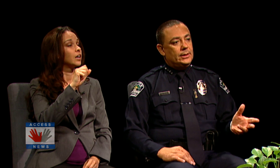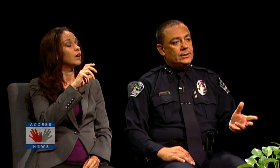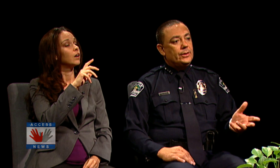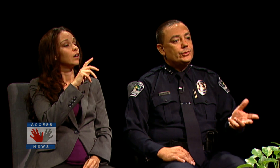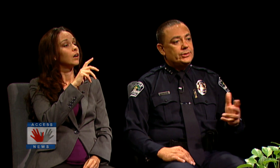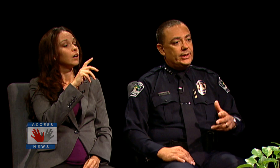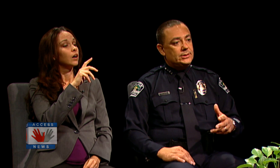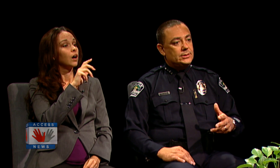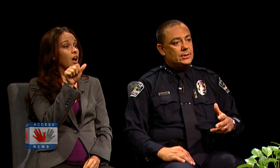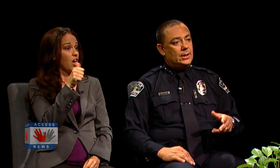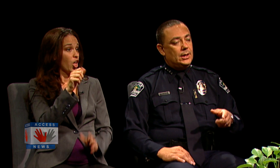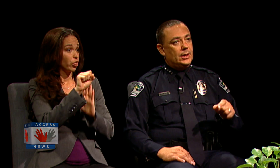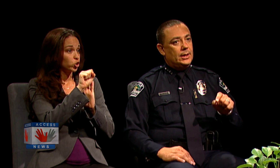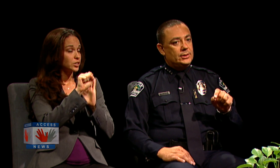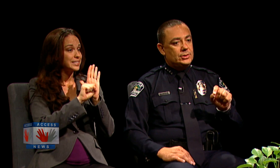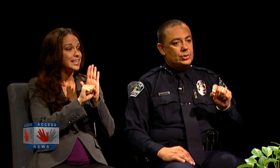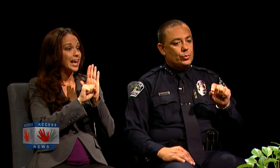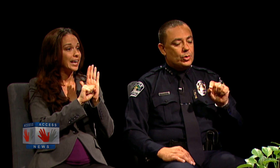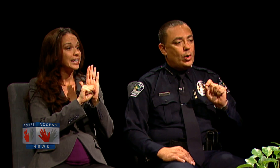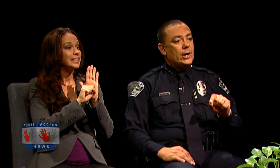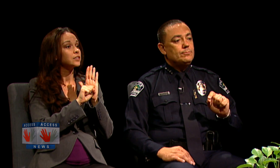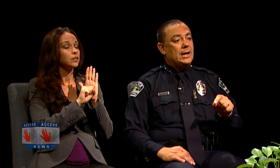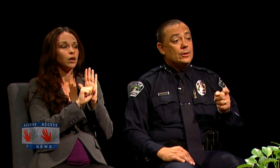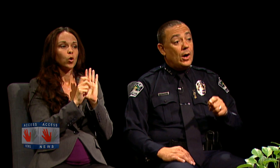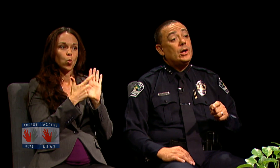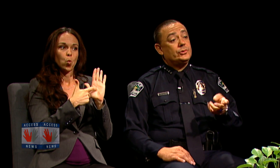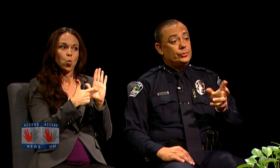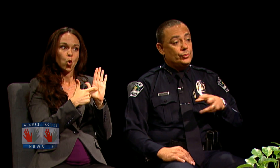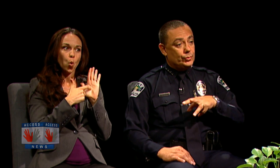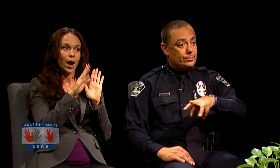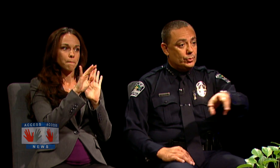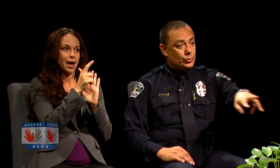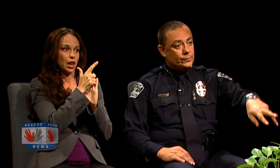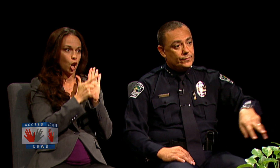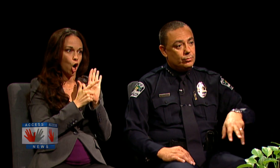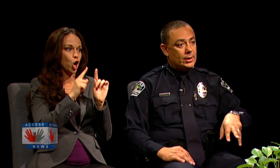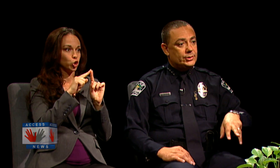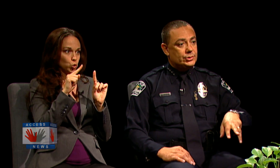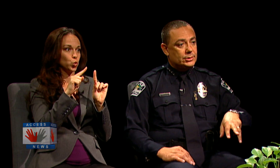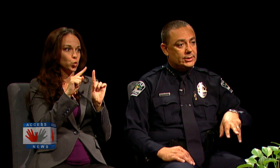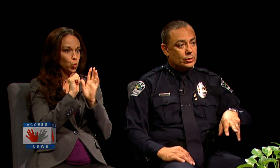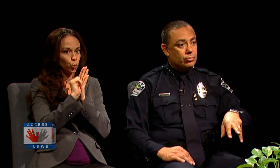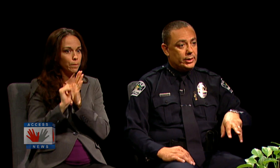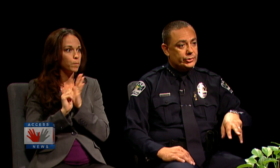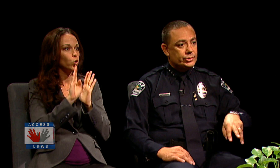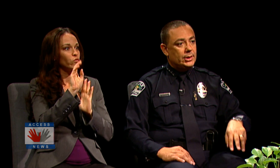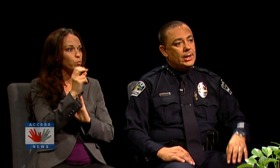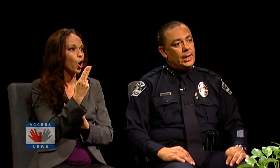AND IN OTHER STATES, IT'S-- YOU'RE REQUIRED BY LAW TO REMOVE BRUSH, CLEAR BRUSH